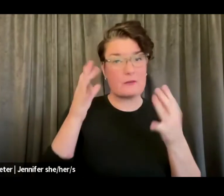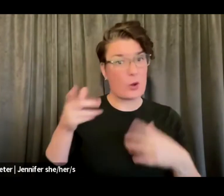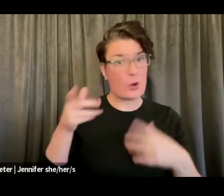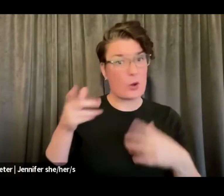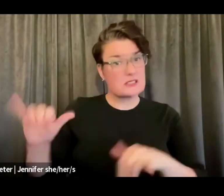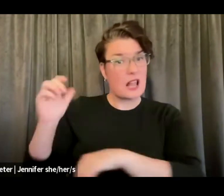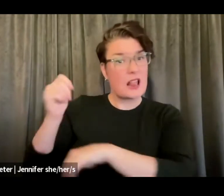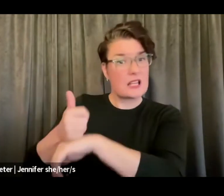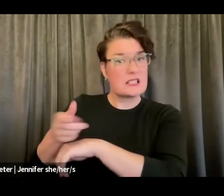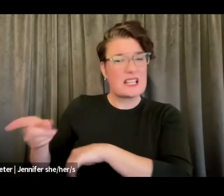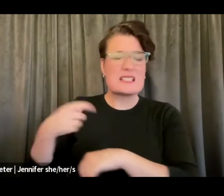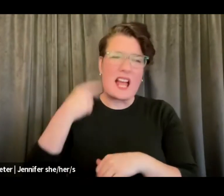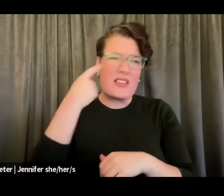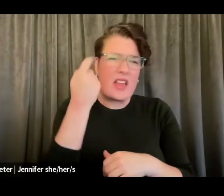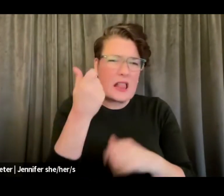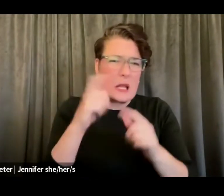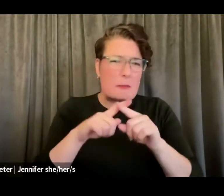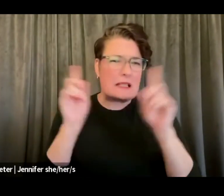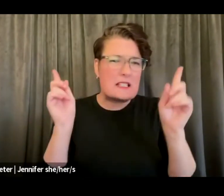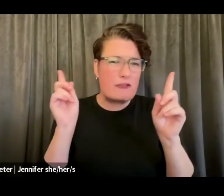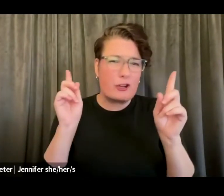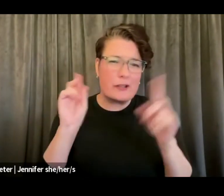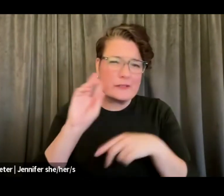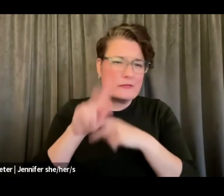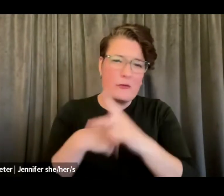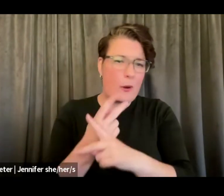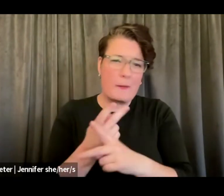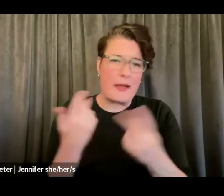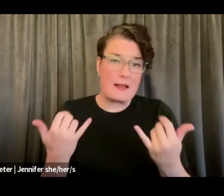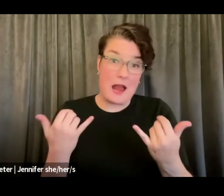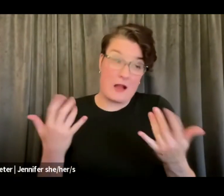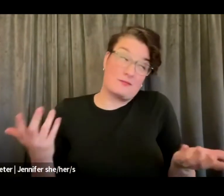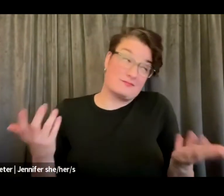It's still, it still exists, I think in a different way now just because